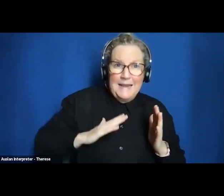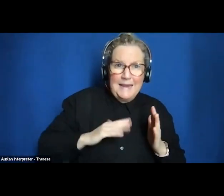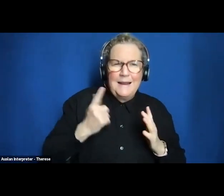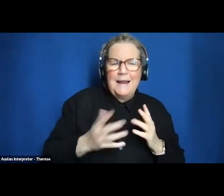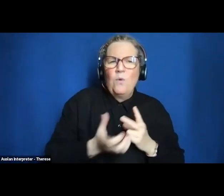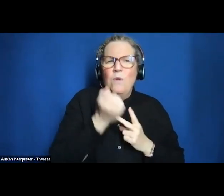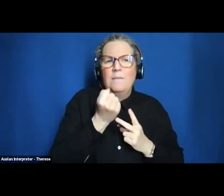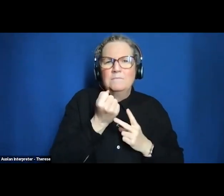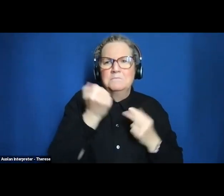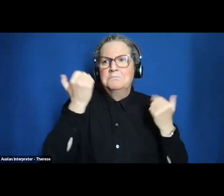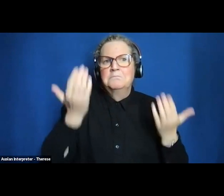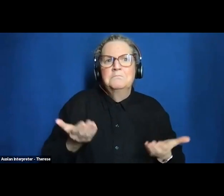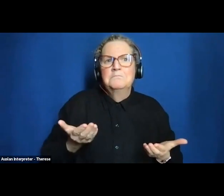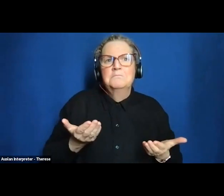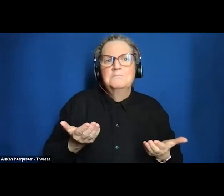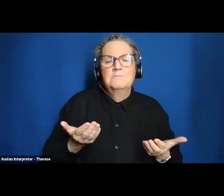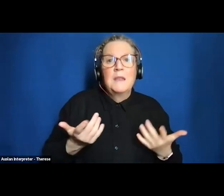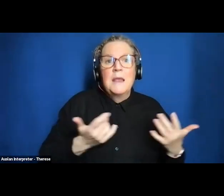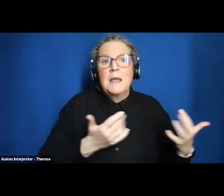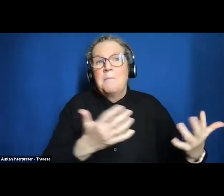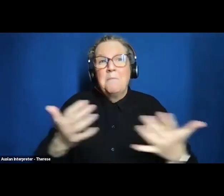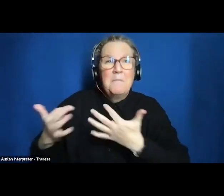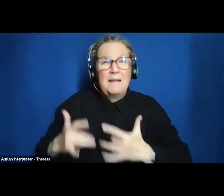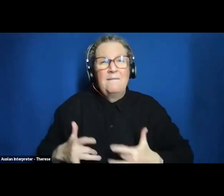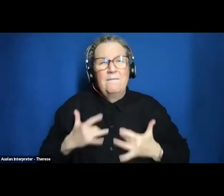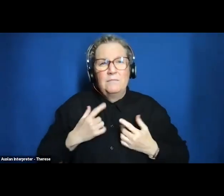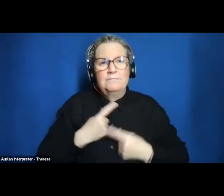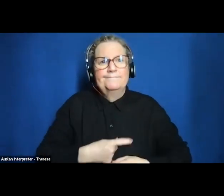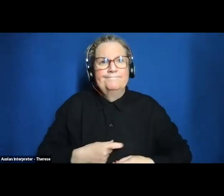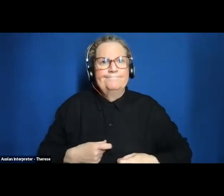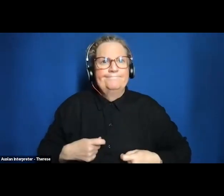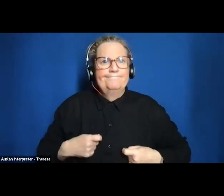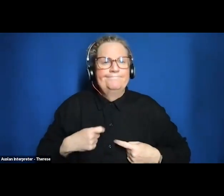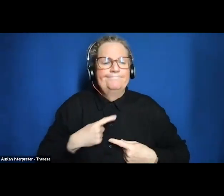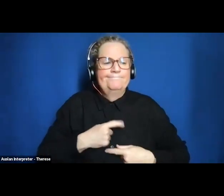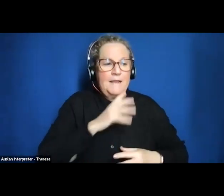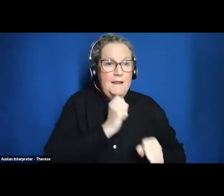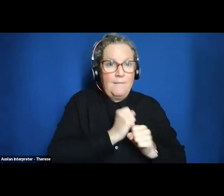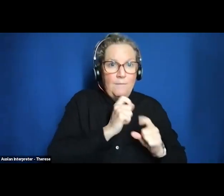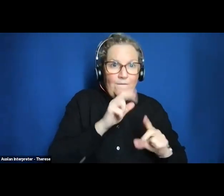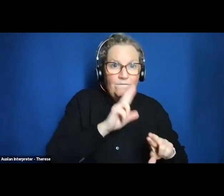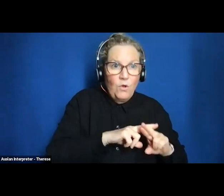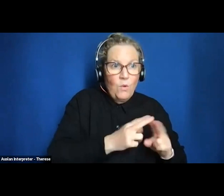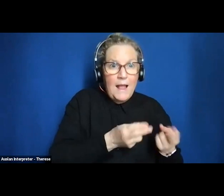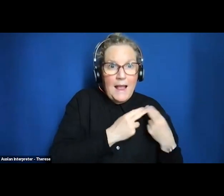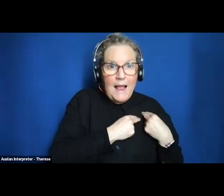Many of us have been very frustrated by the low level of accountability of various government portfolios of different jurisdictions